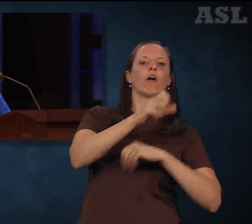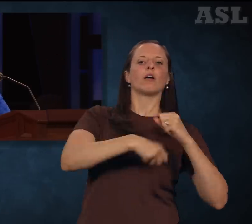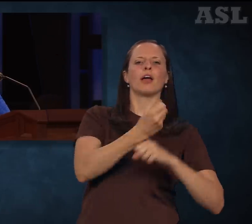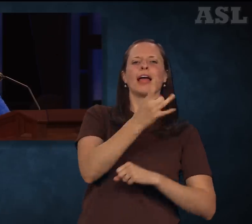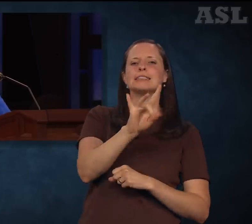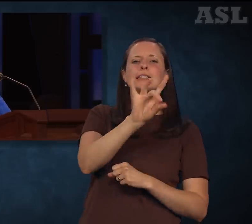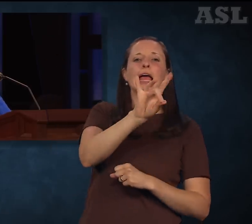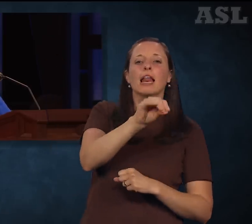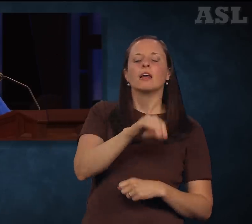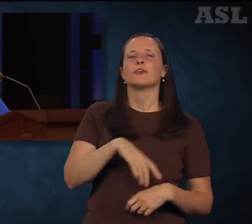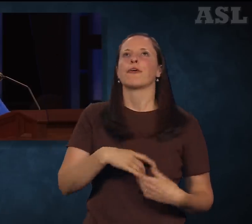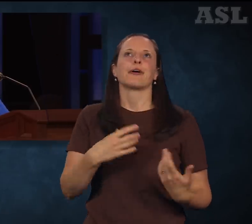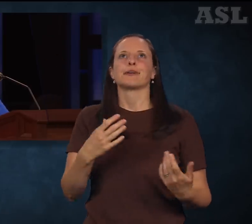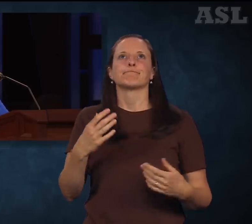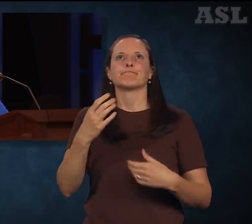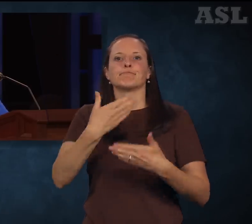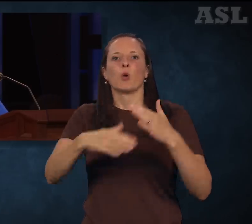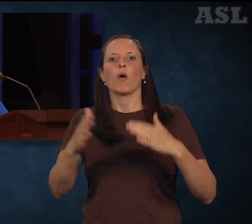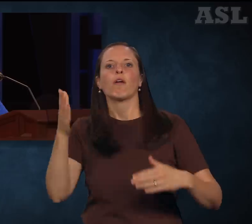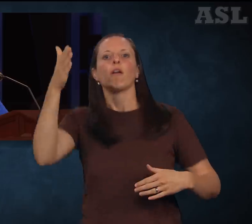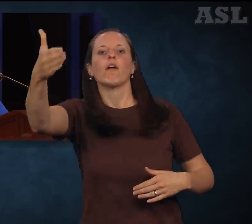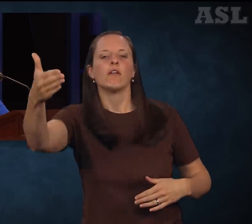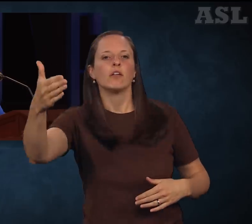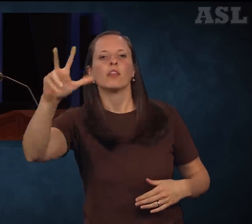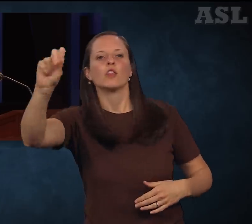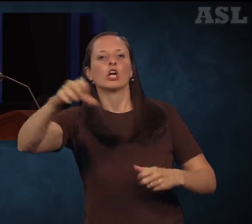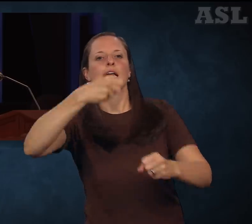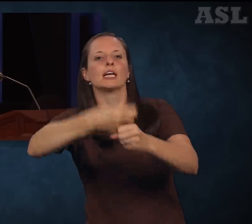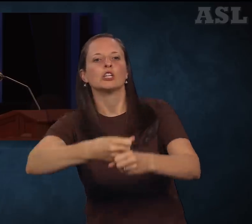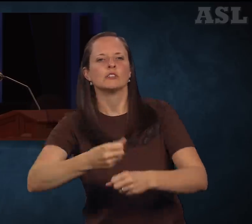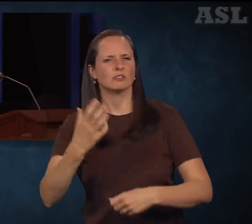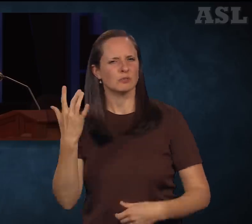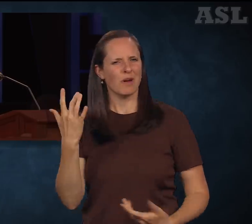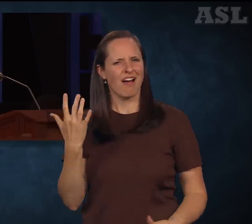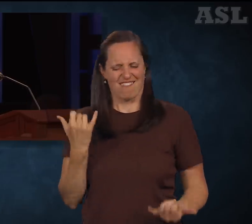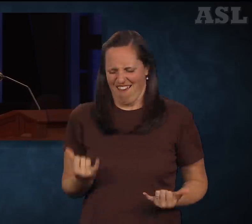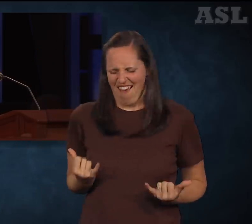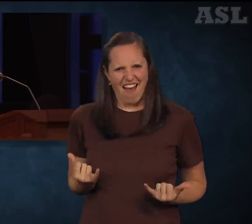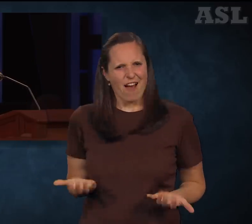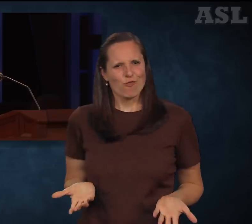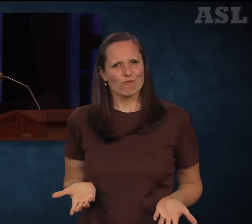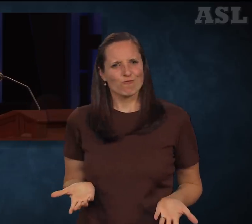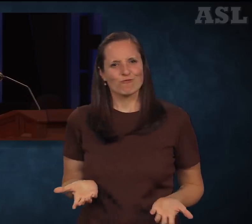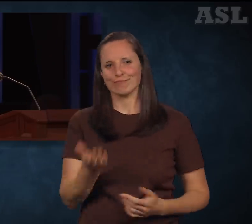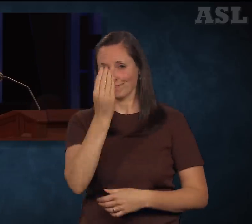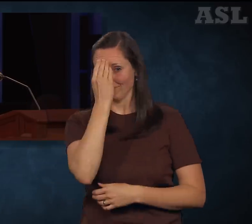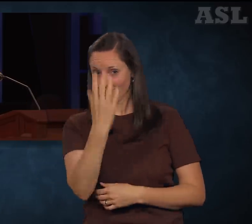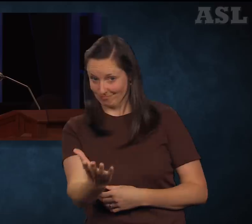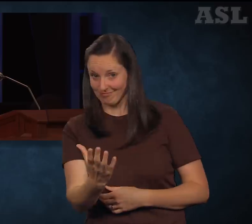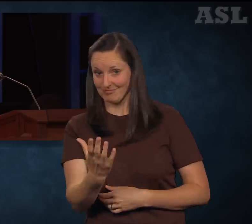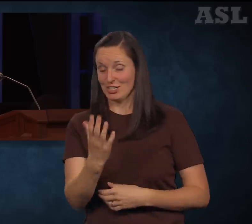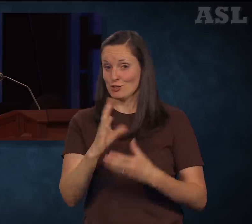THE 1880S?